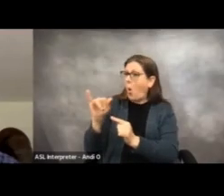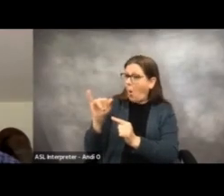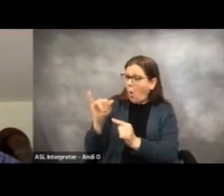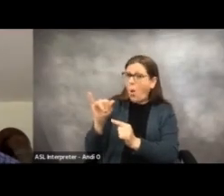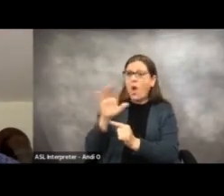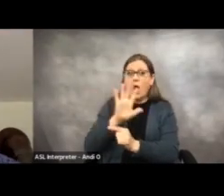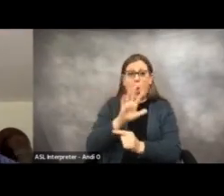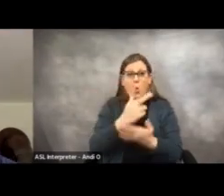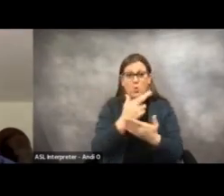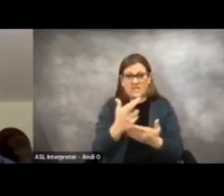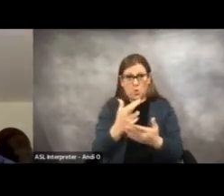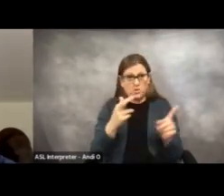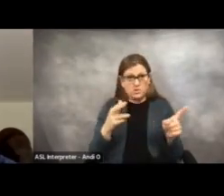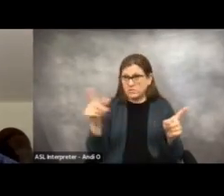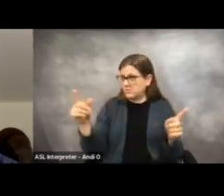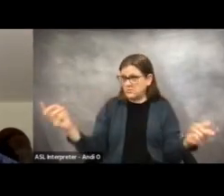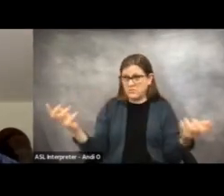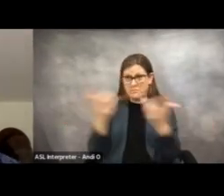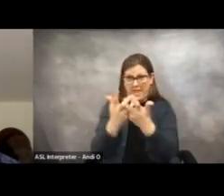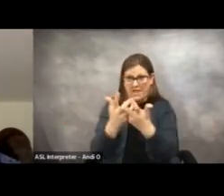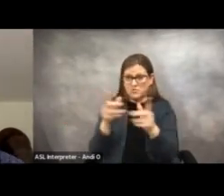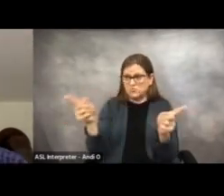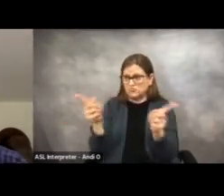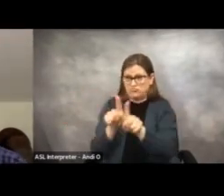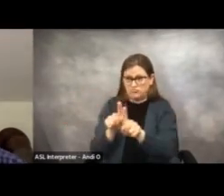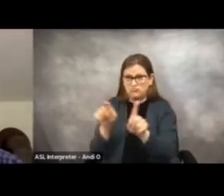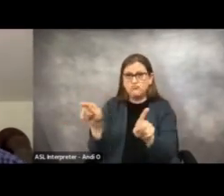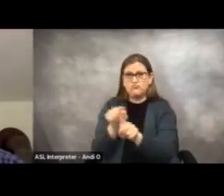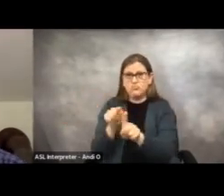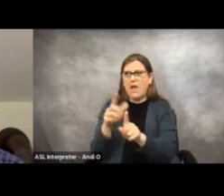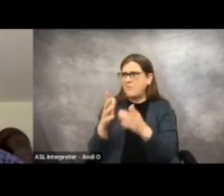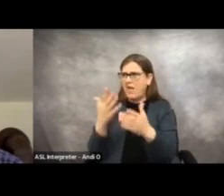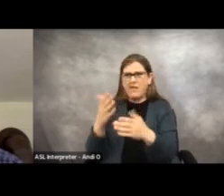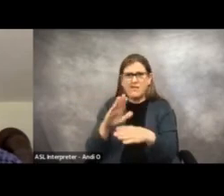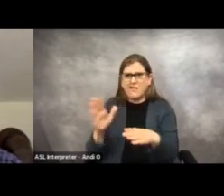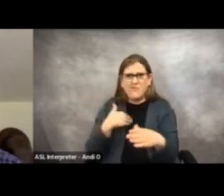facilitation, to resources they might never have had access to